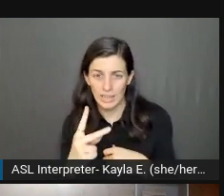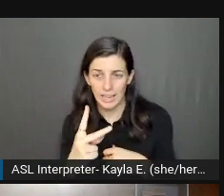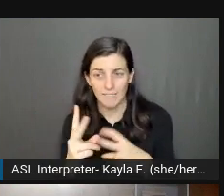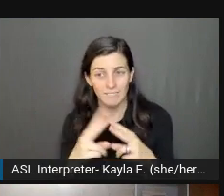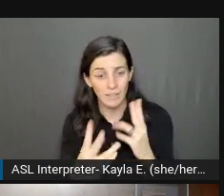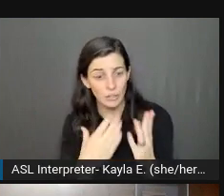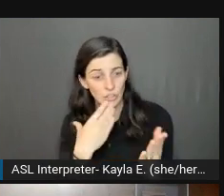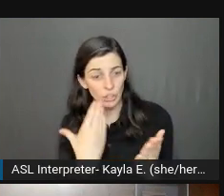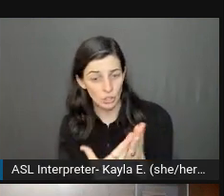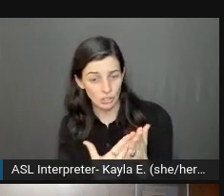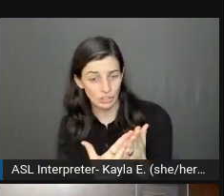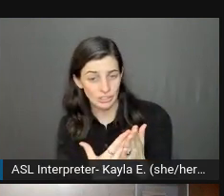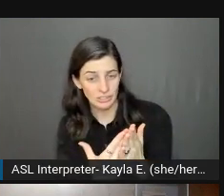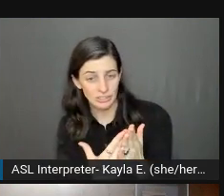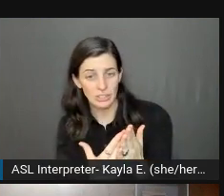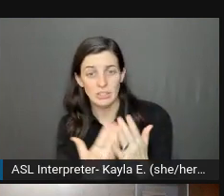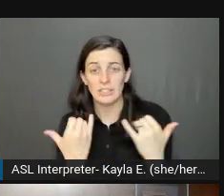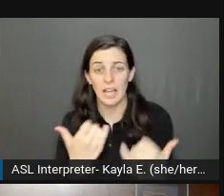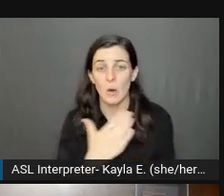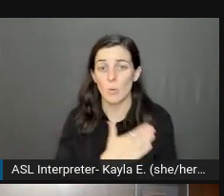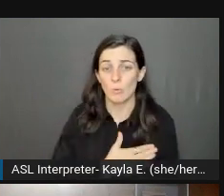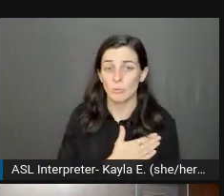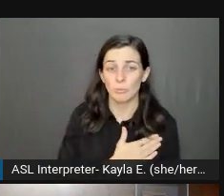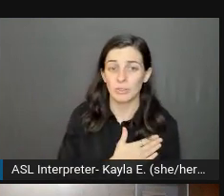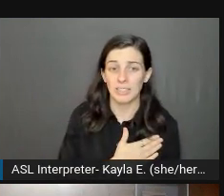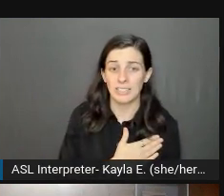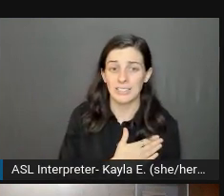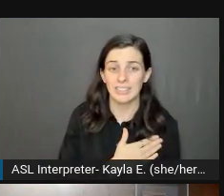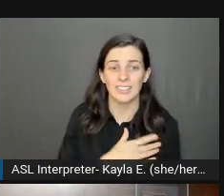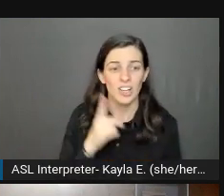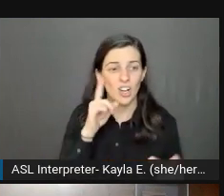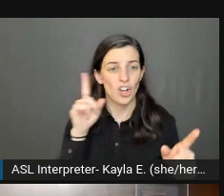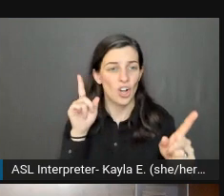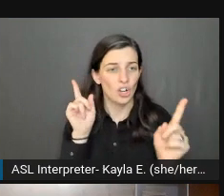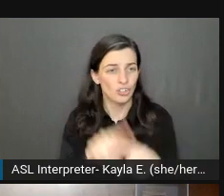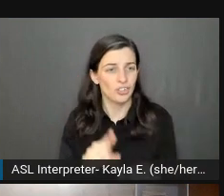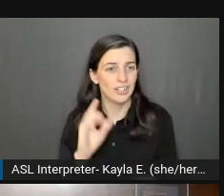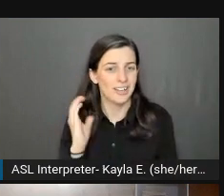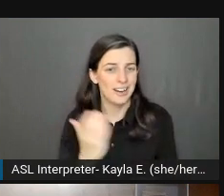Now, please agree with our terms and conditions.